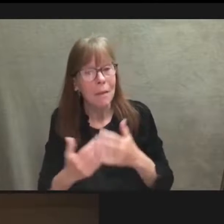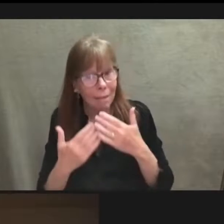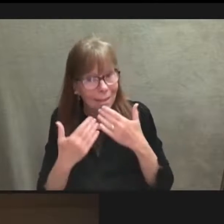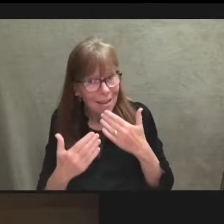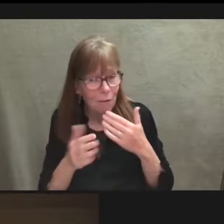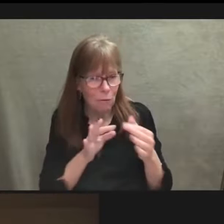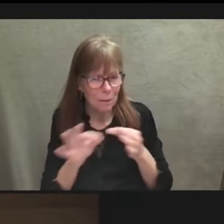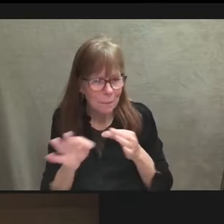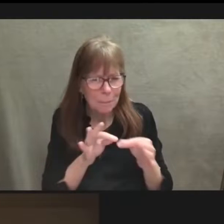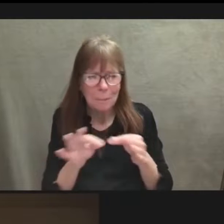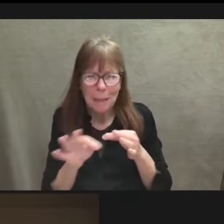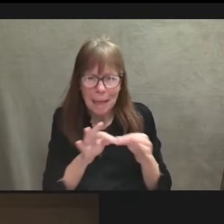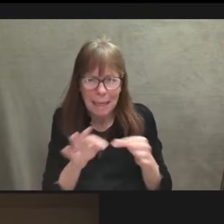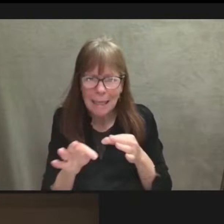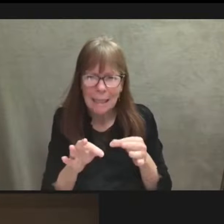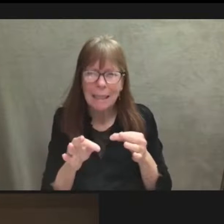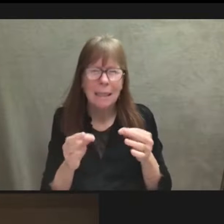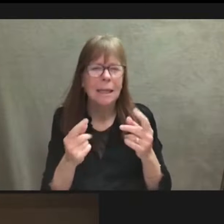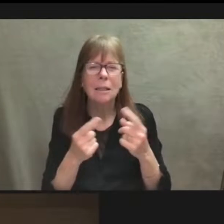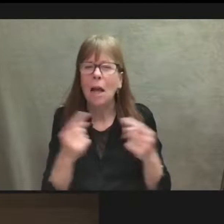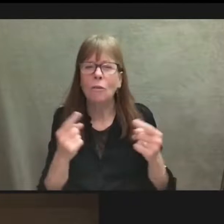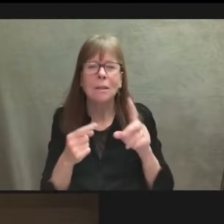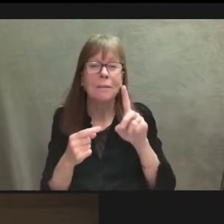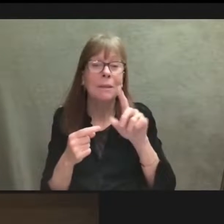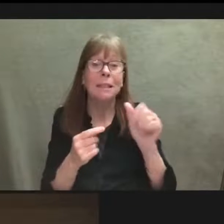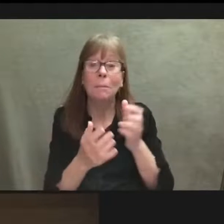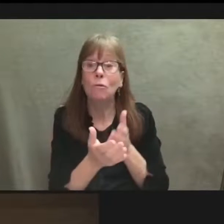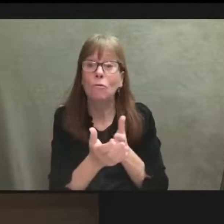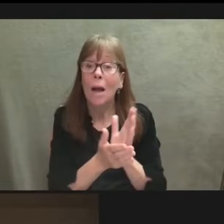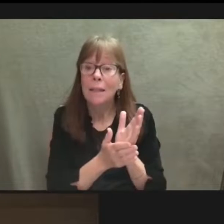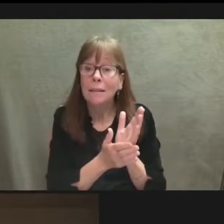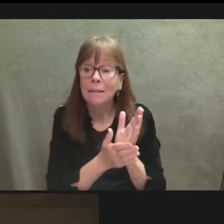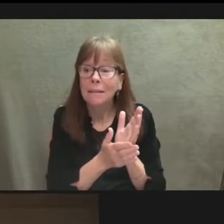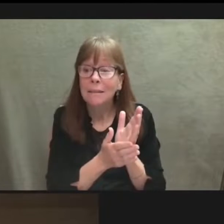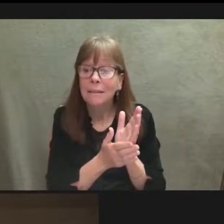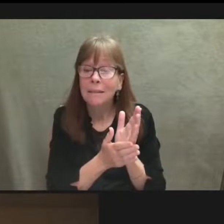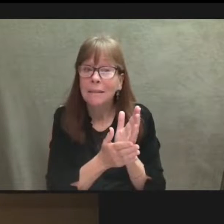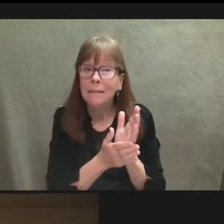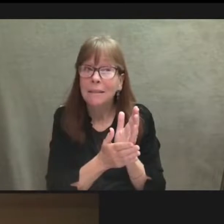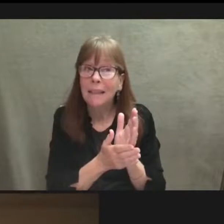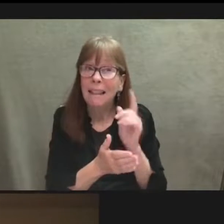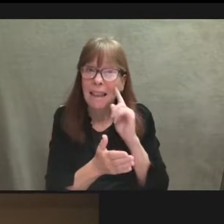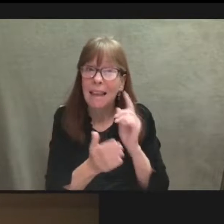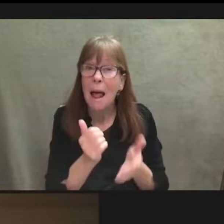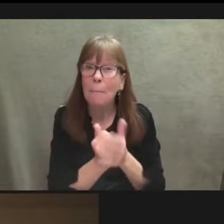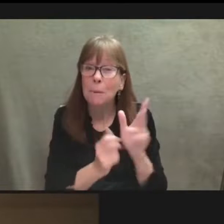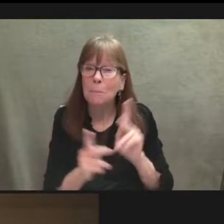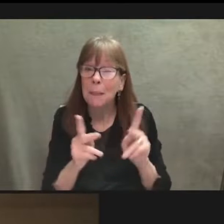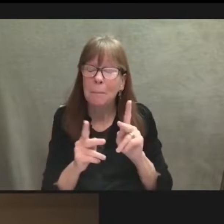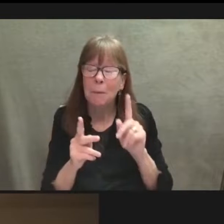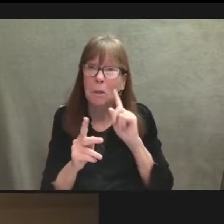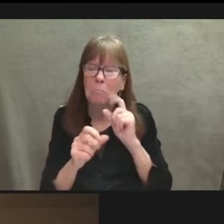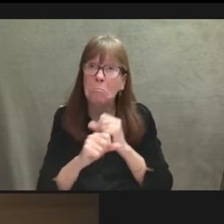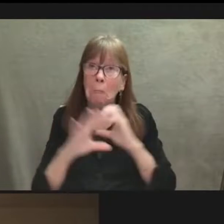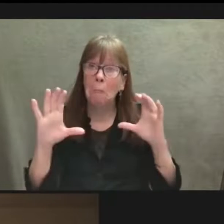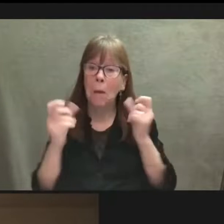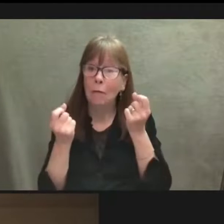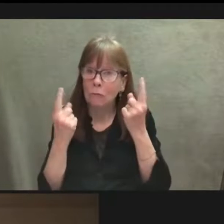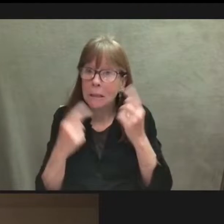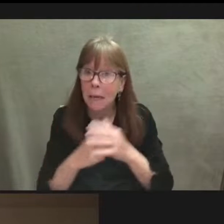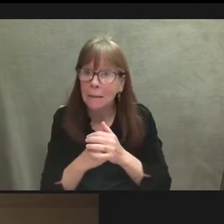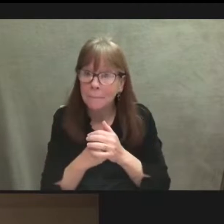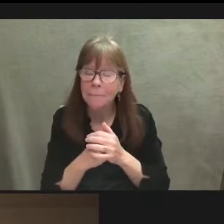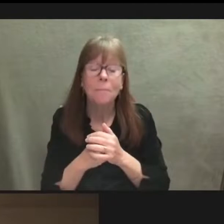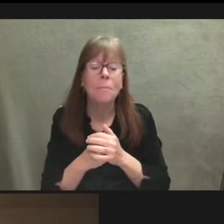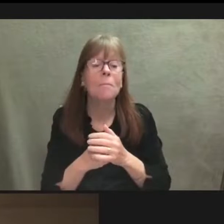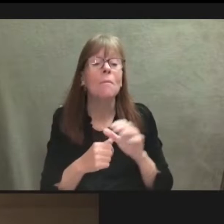contrast with disability rights, I think, is very enlightening. The core value of DJ is leadership